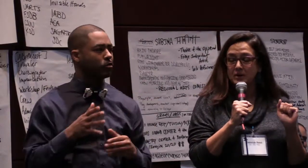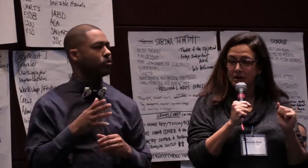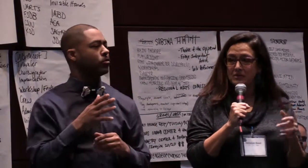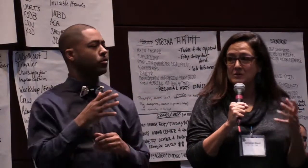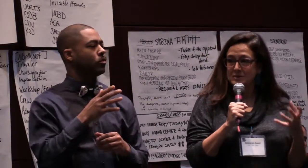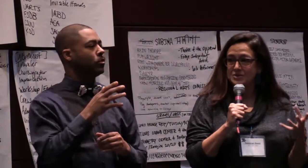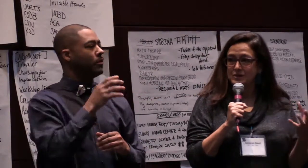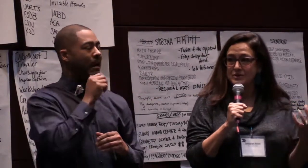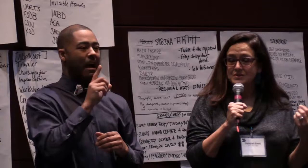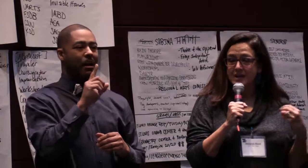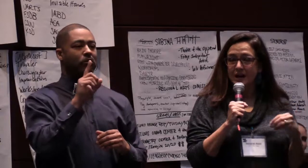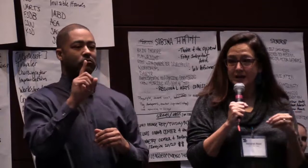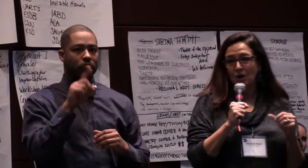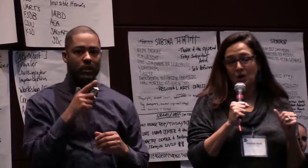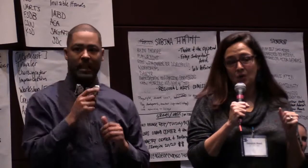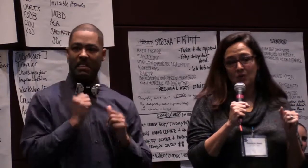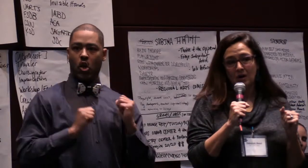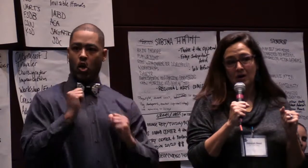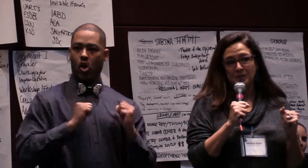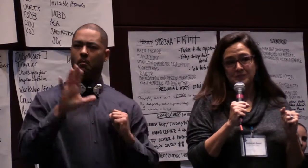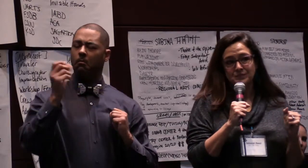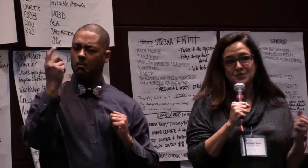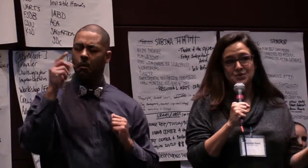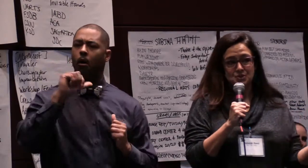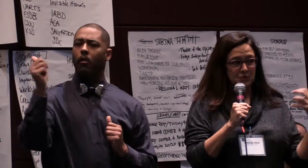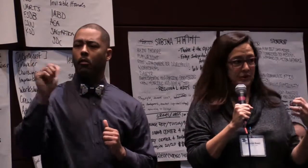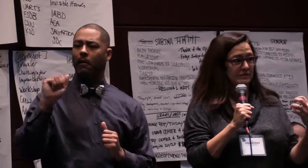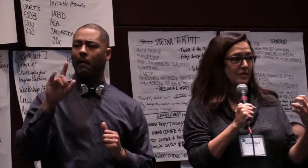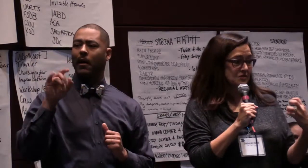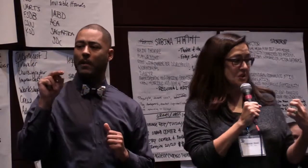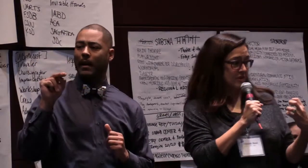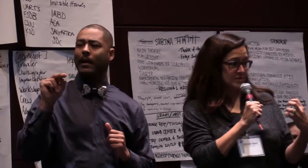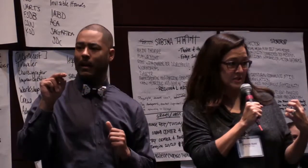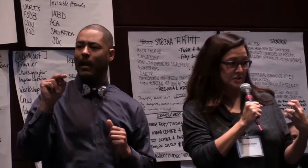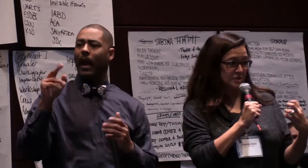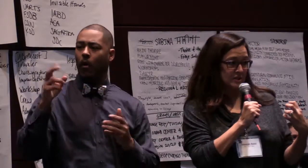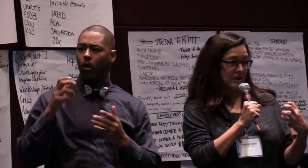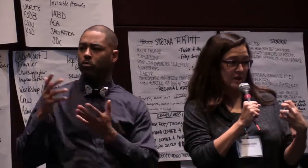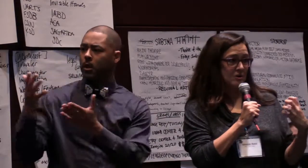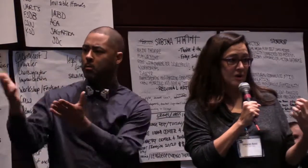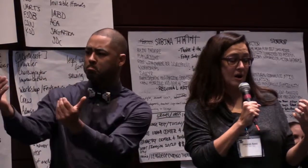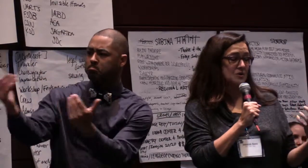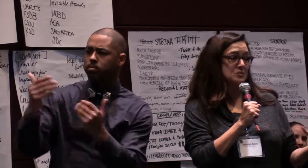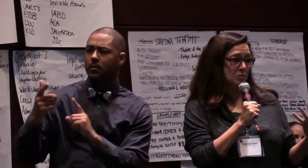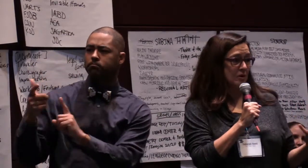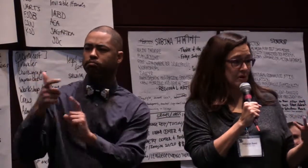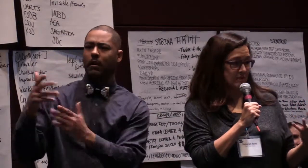but other administrators that I know to join this conversation and support